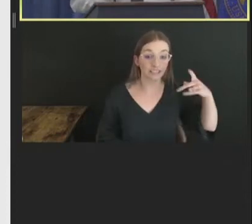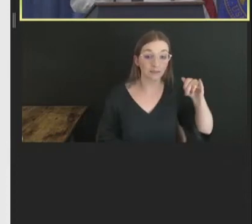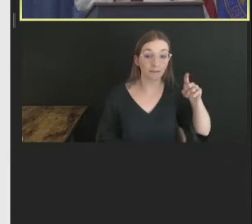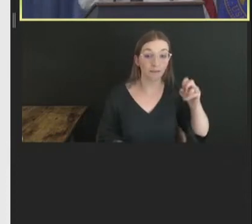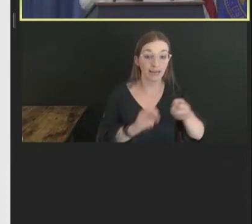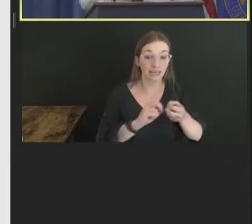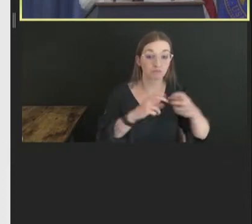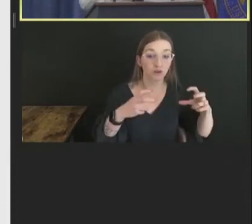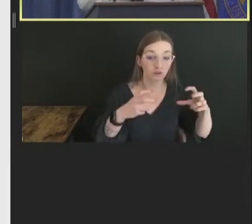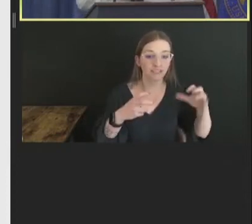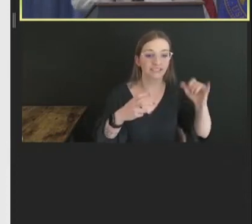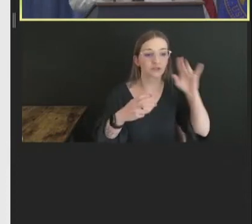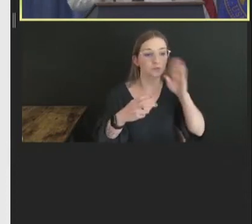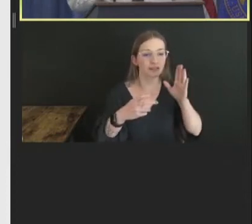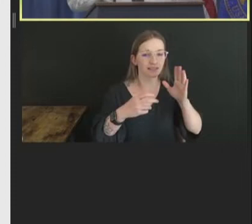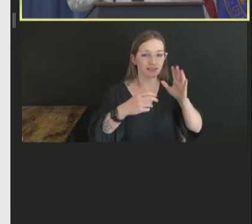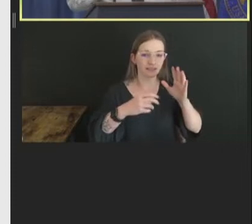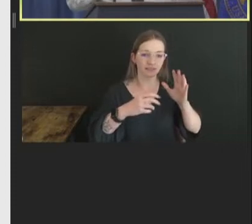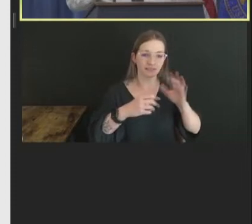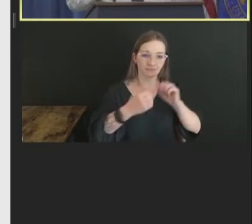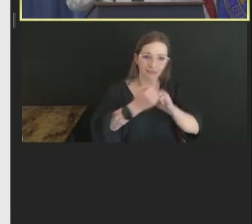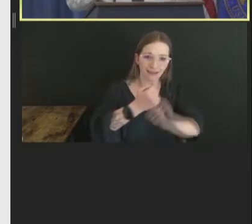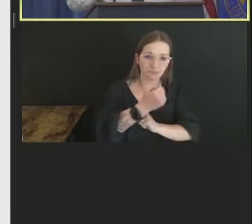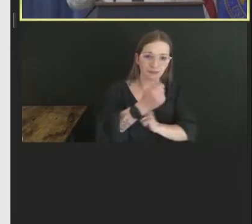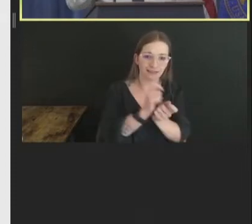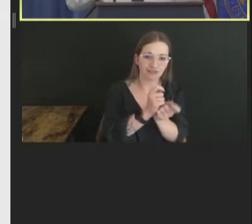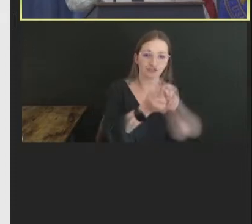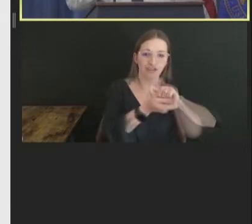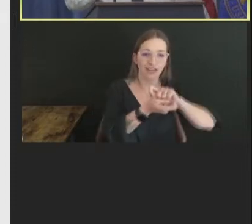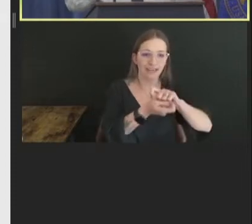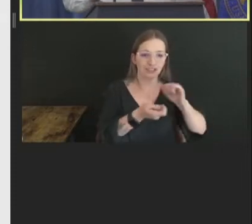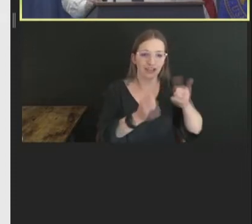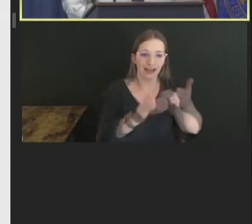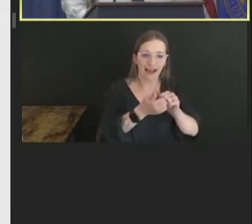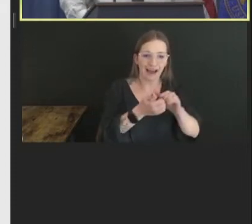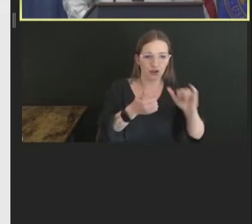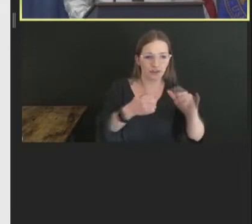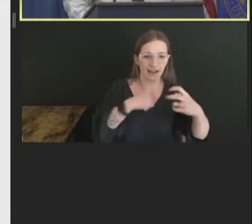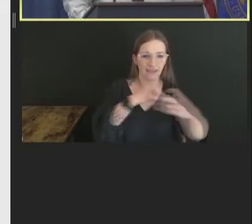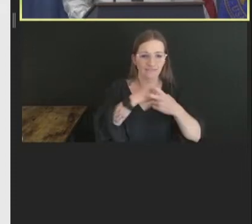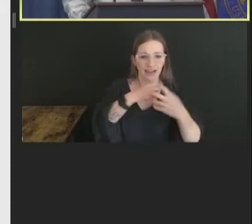which has implications for how that virus is fit and how that virus replicates. And a good